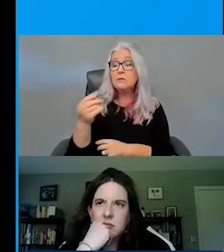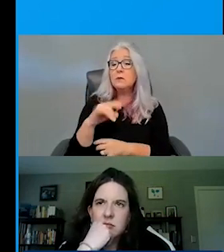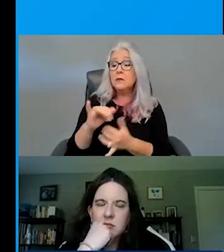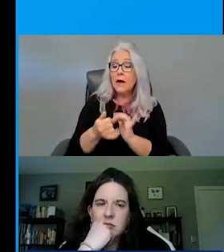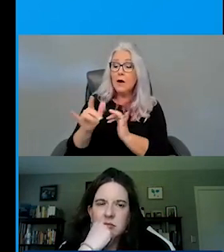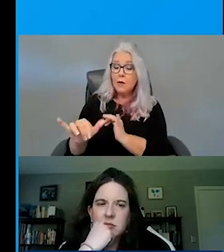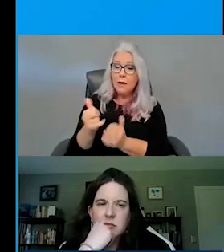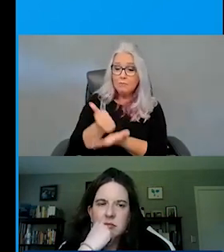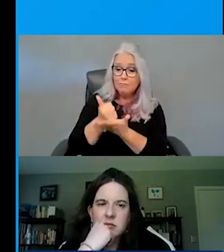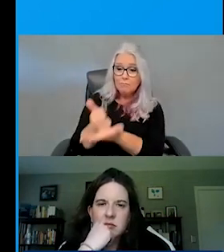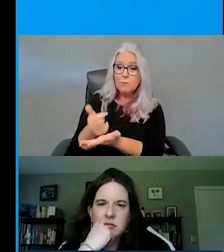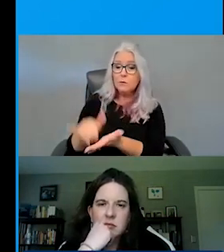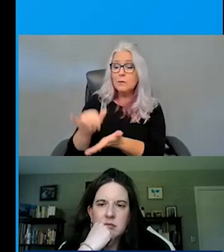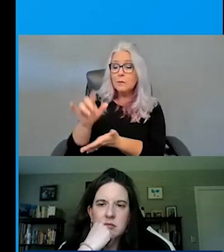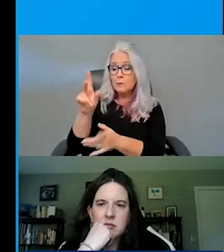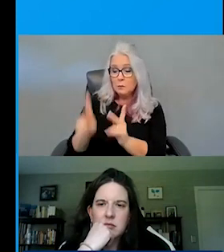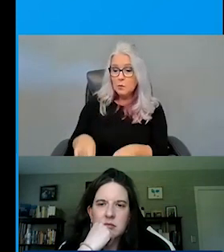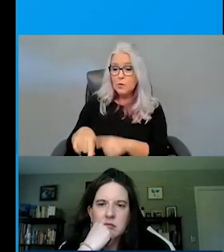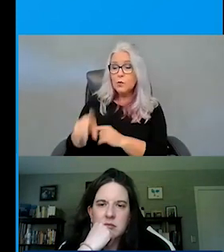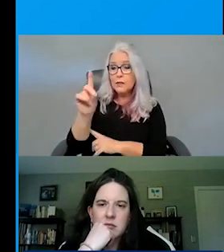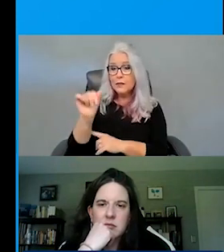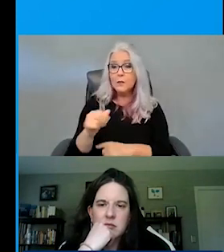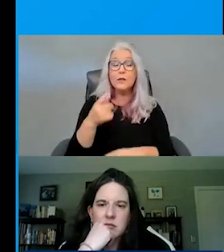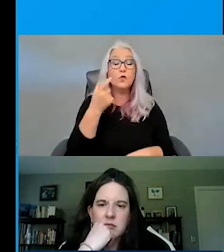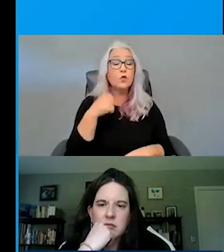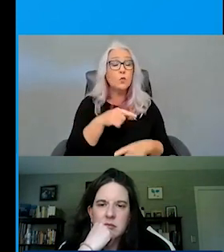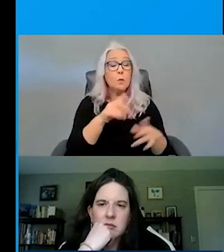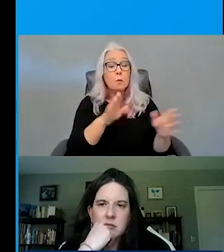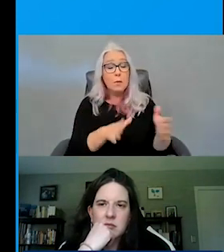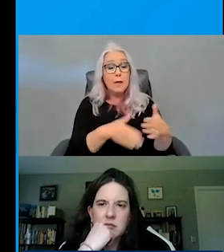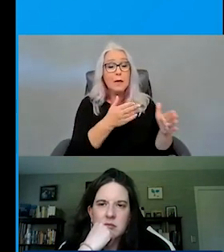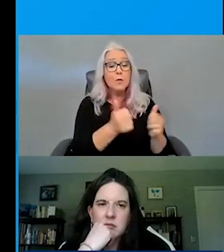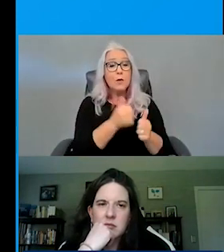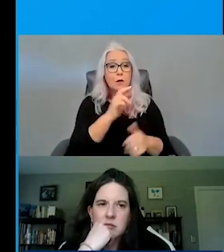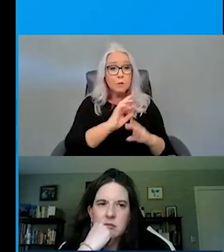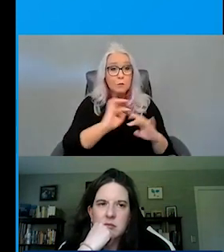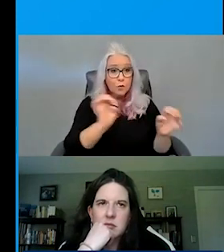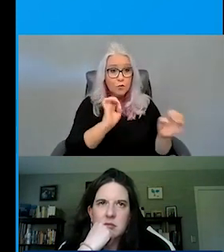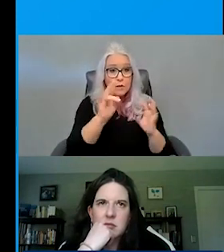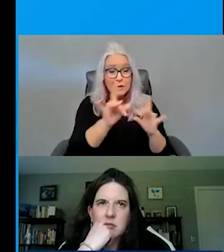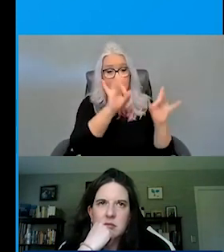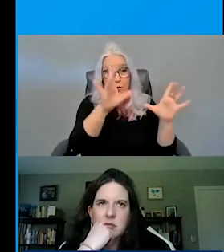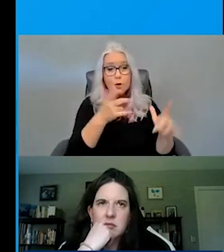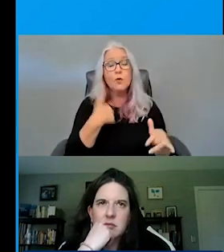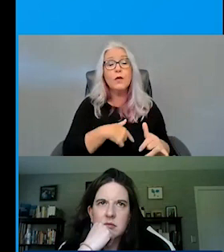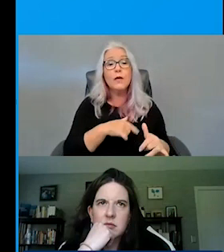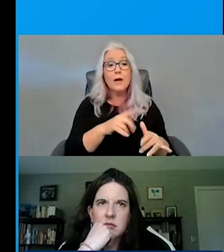disaster or emergency needs and planning for people with disabilities and access and functional needs we are looking to accommodate in very simple